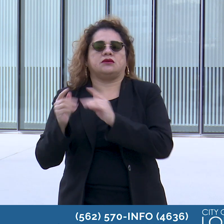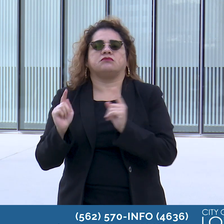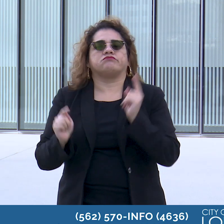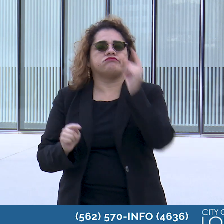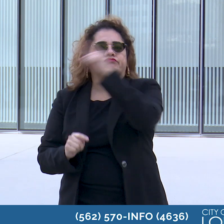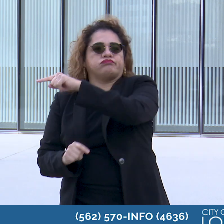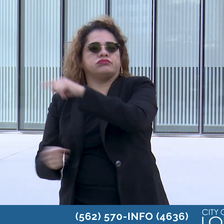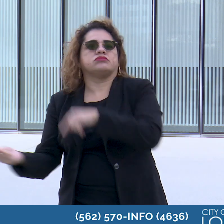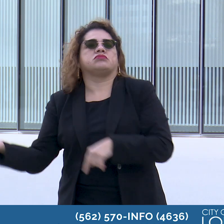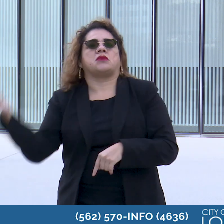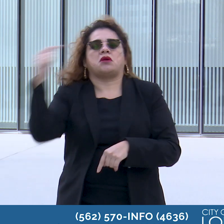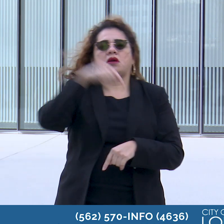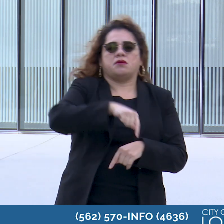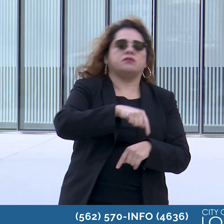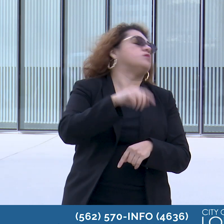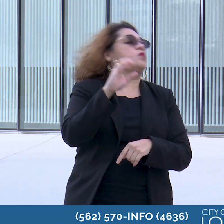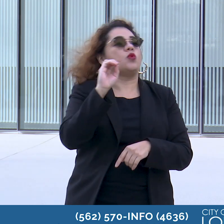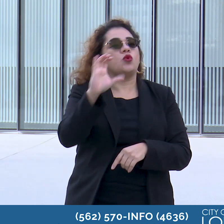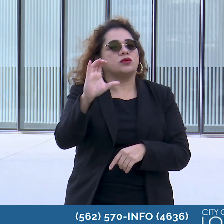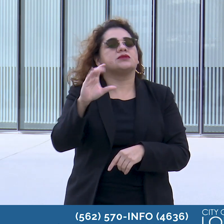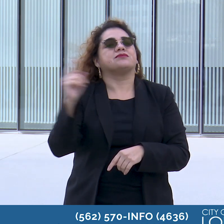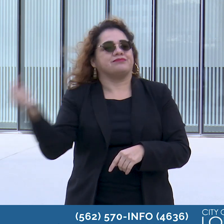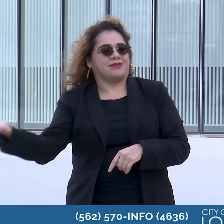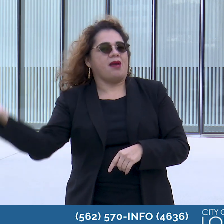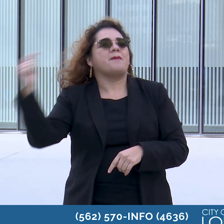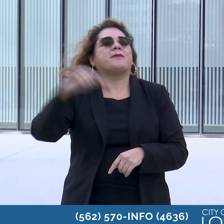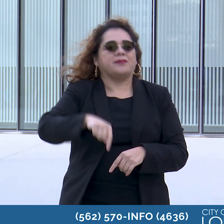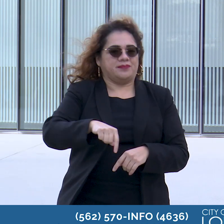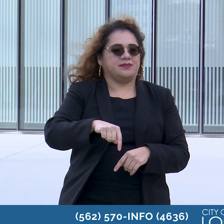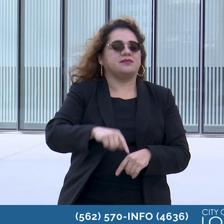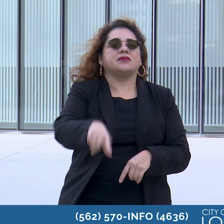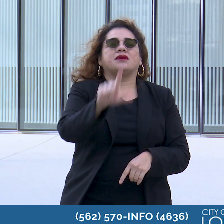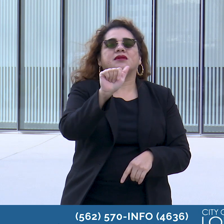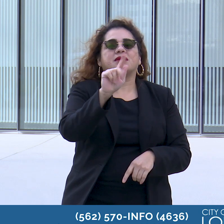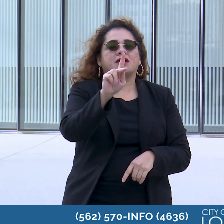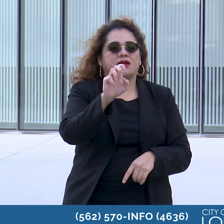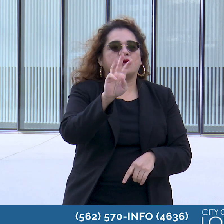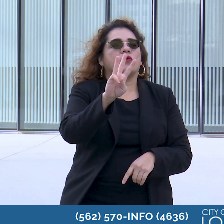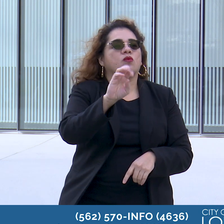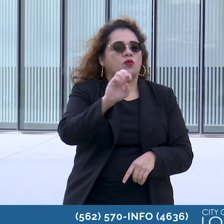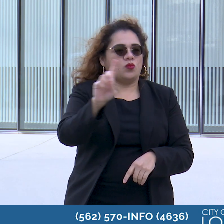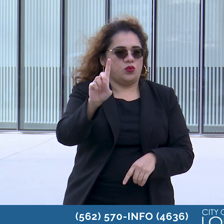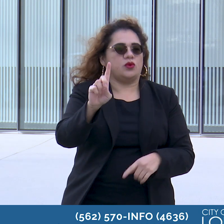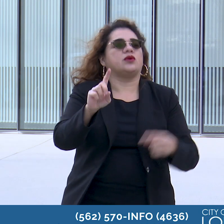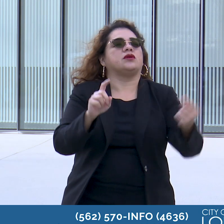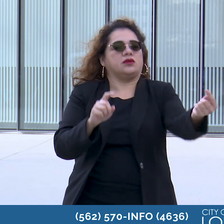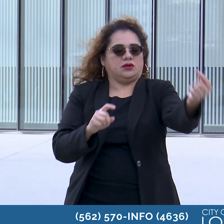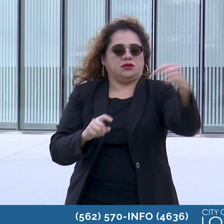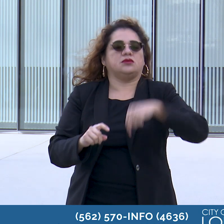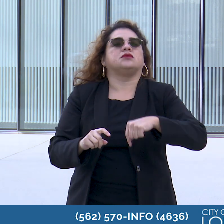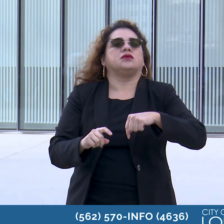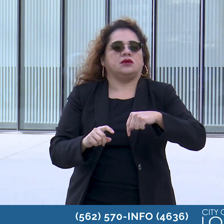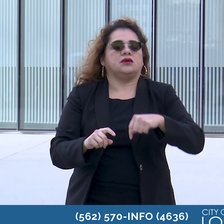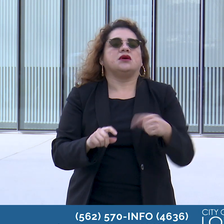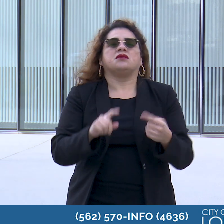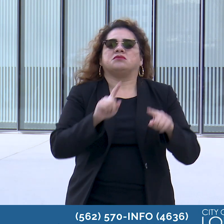Folks from Orange County, from Lakewood, from across the county also come to our hospitals for treatment.